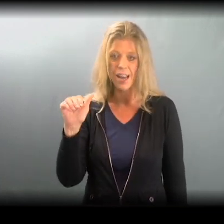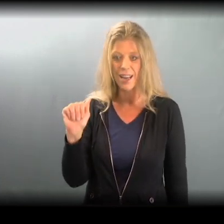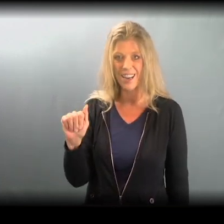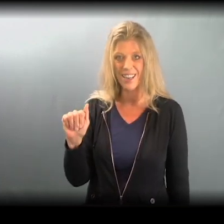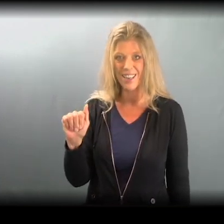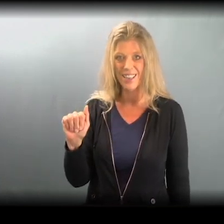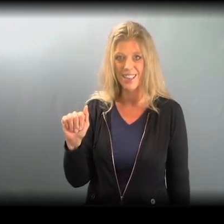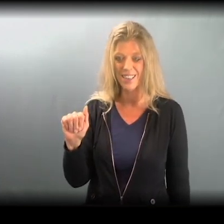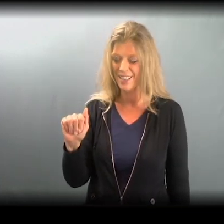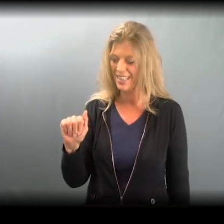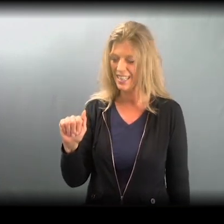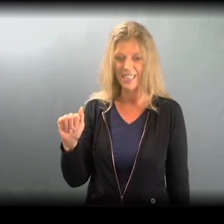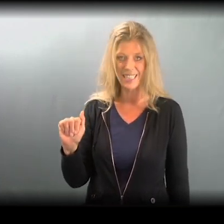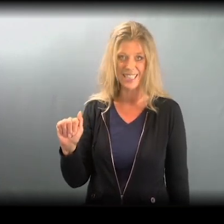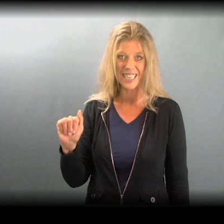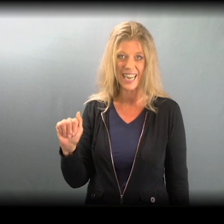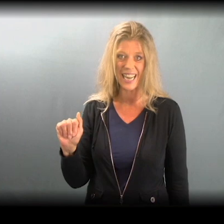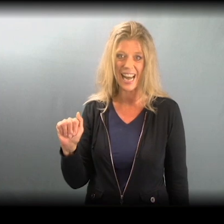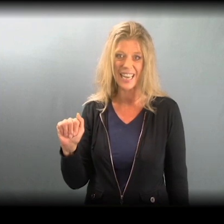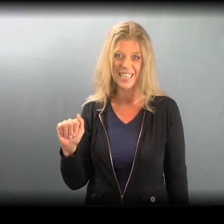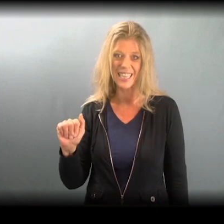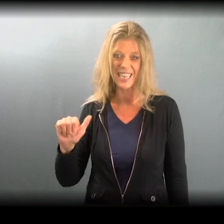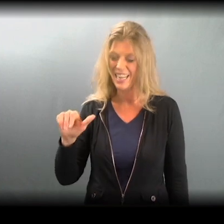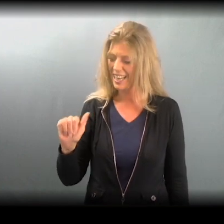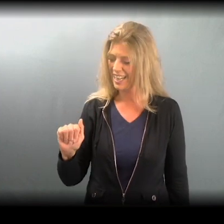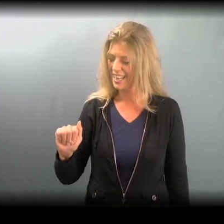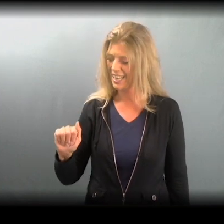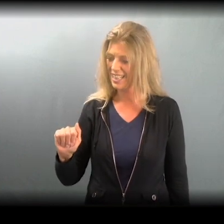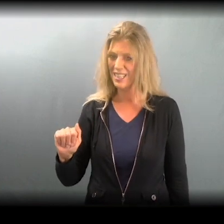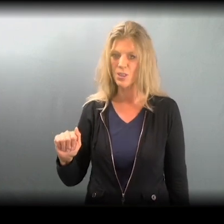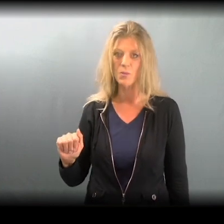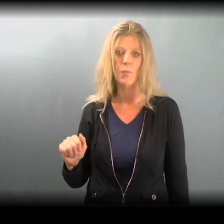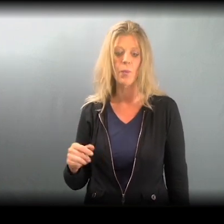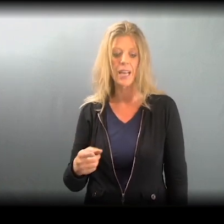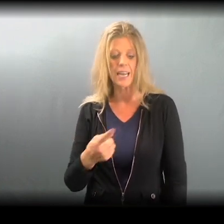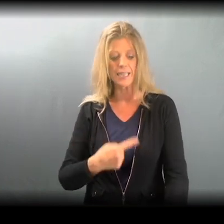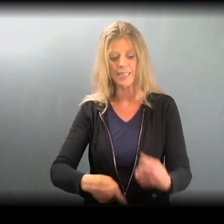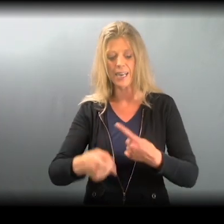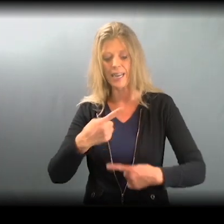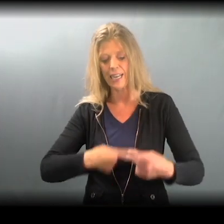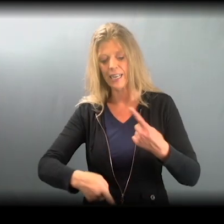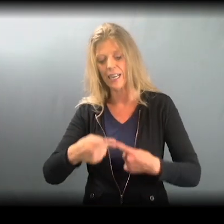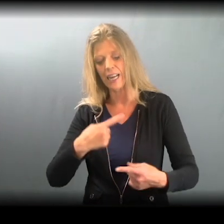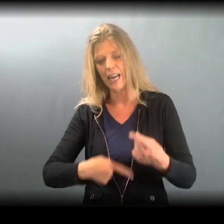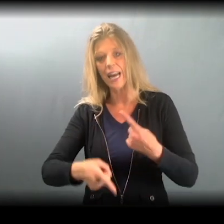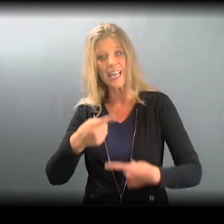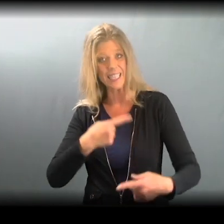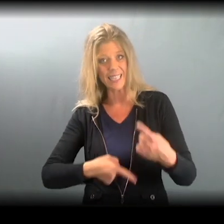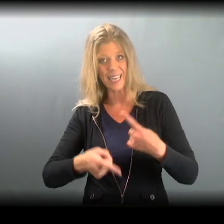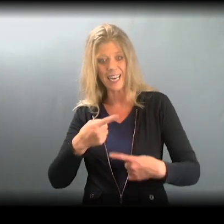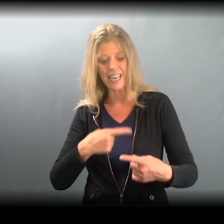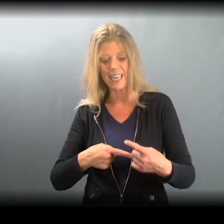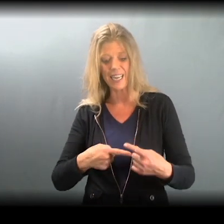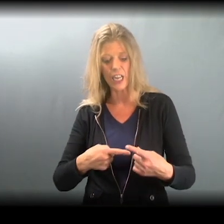A Just an A-hand. A SIGN